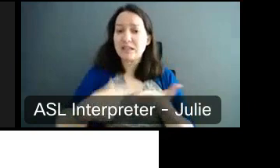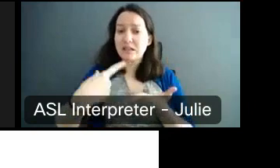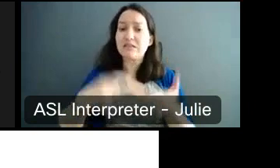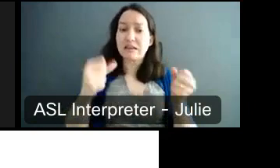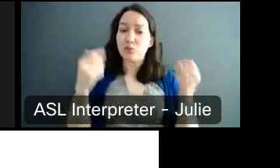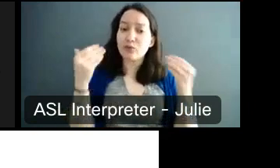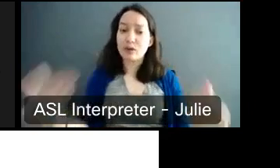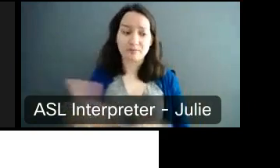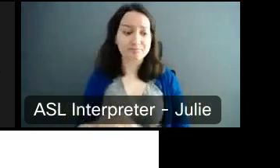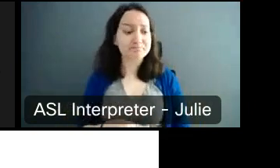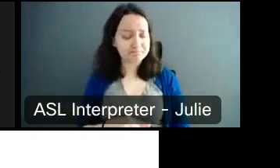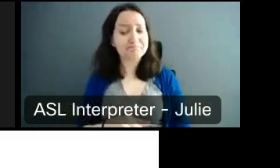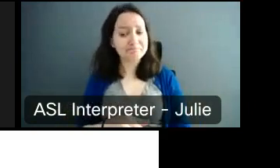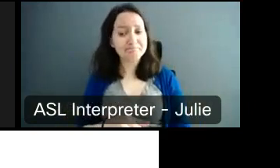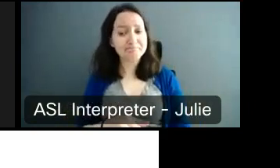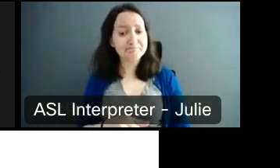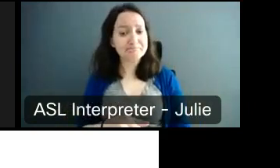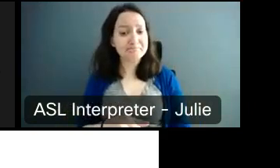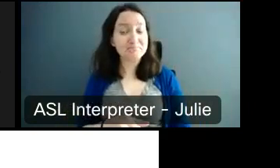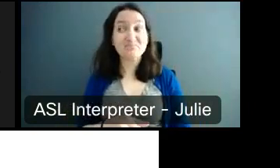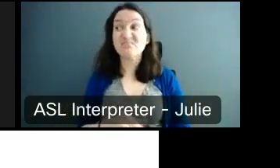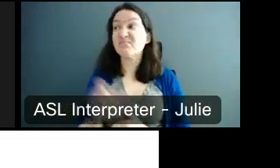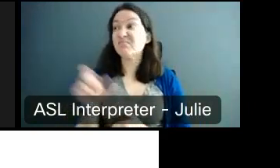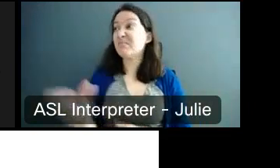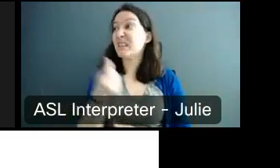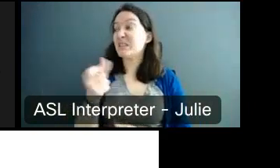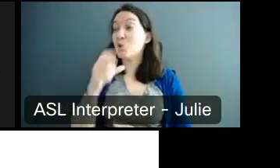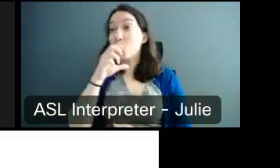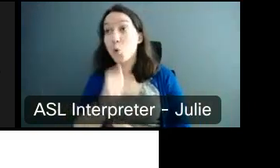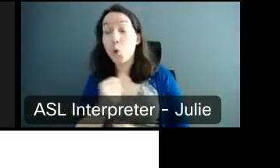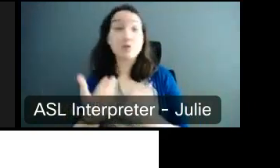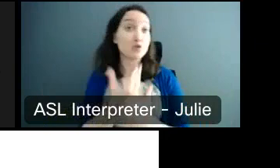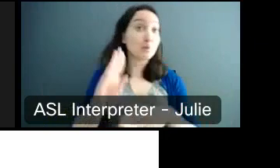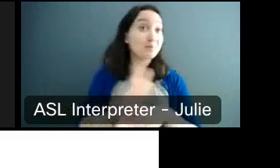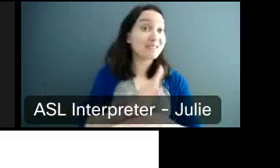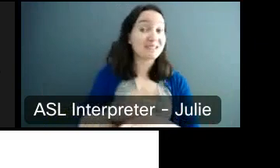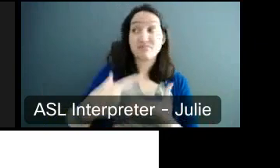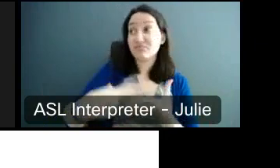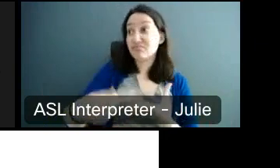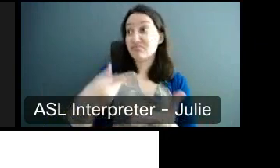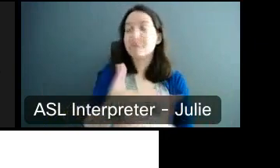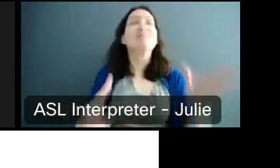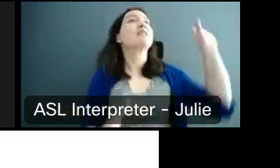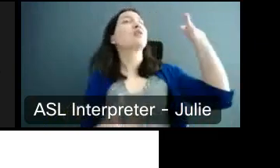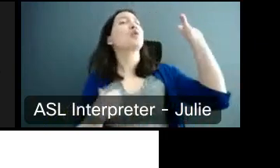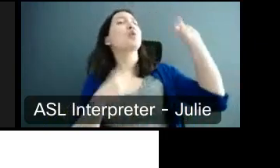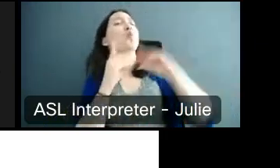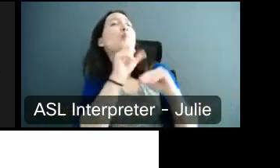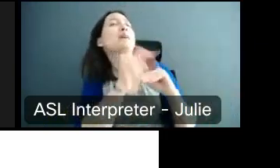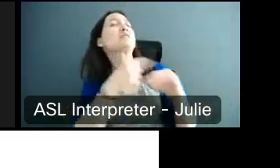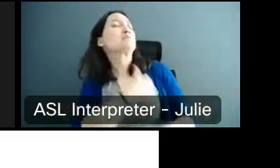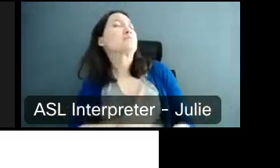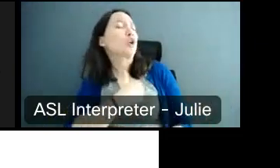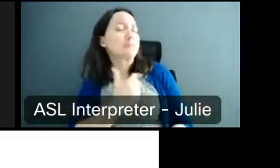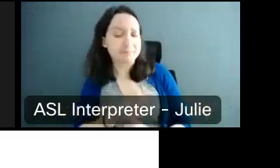And, uh, is there any old or or new business? I just 1 last question that I apologize. I know we're trying to wrap up, but.